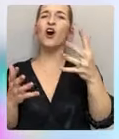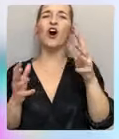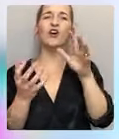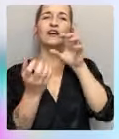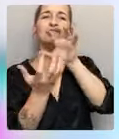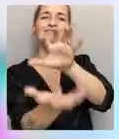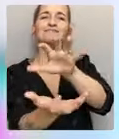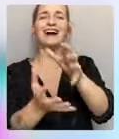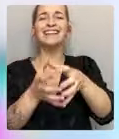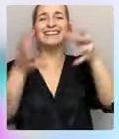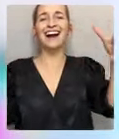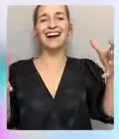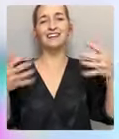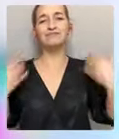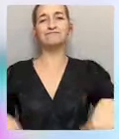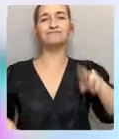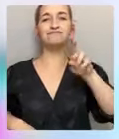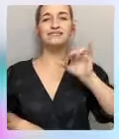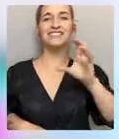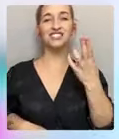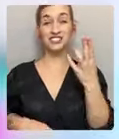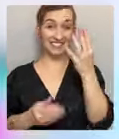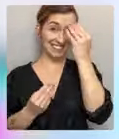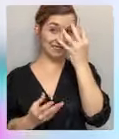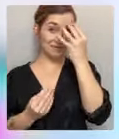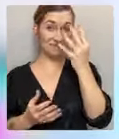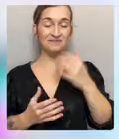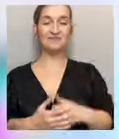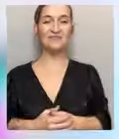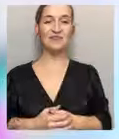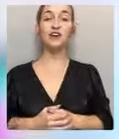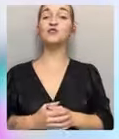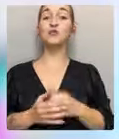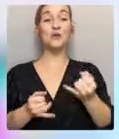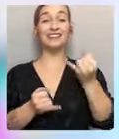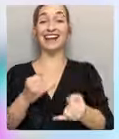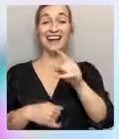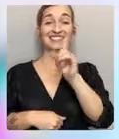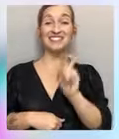a gold mine worth of information. So, to close out the question of,